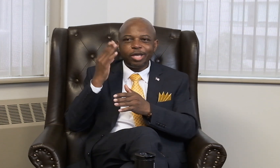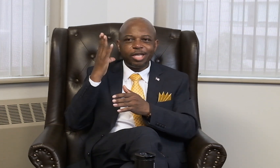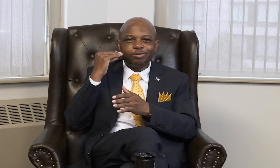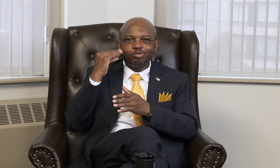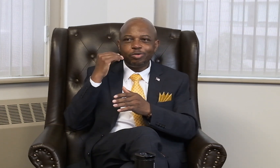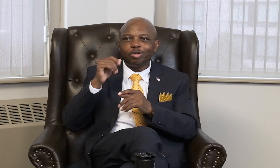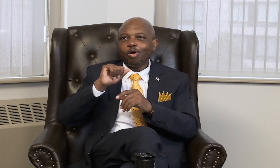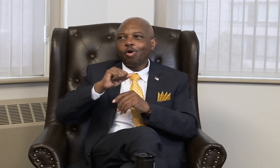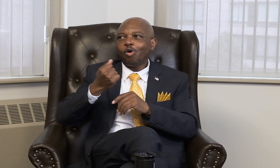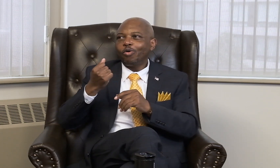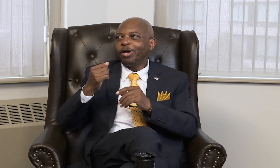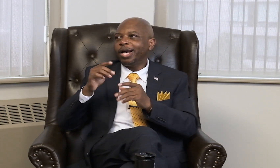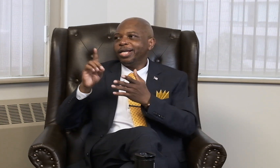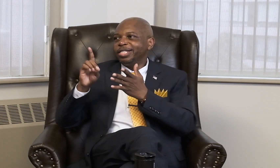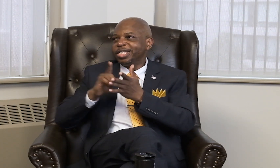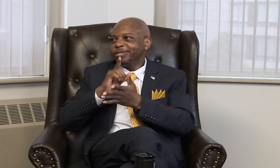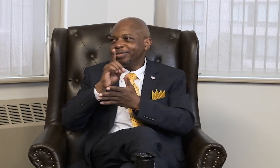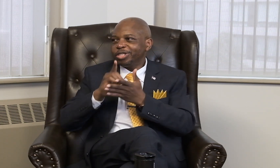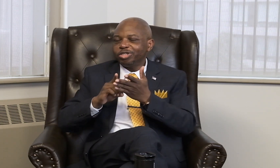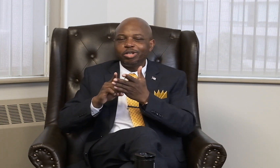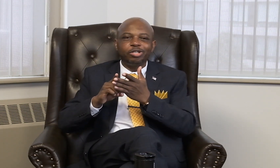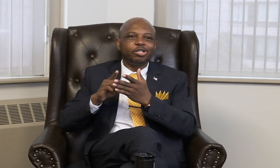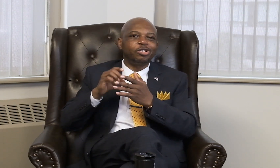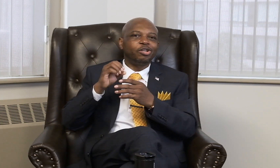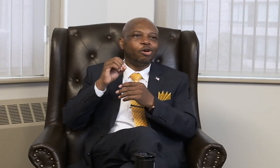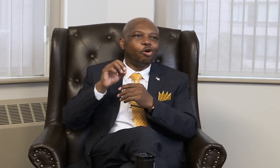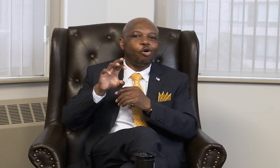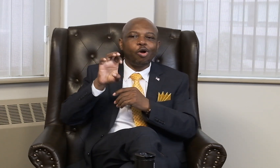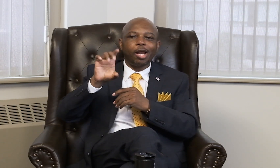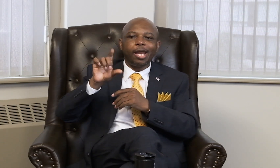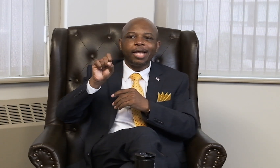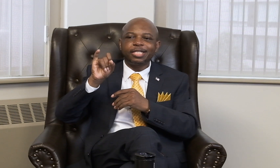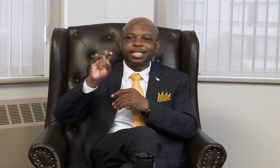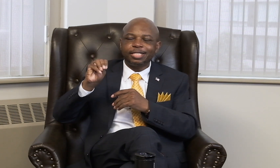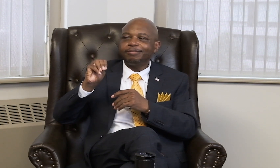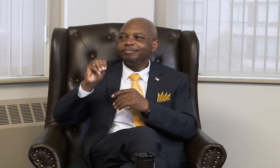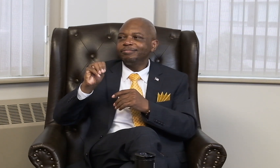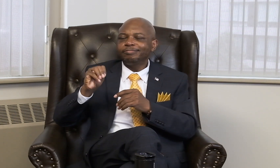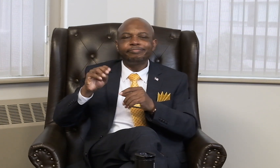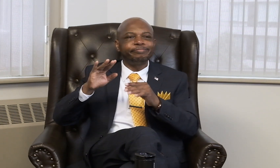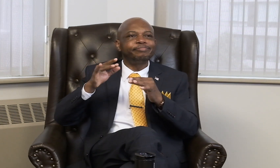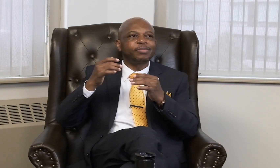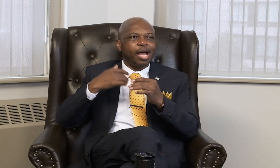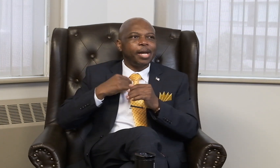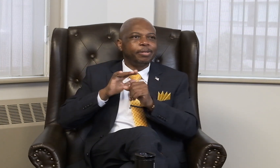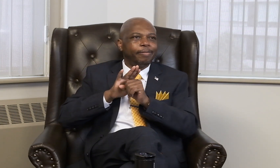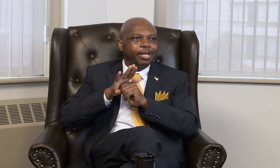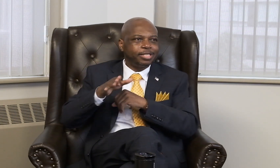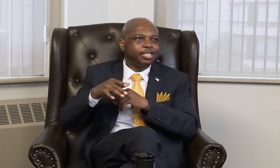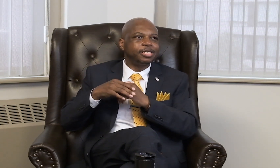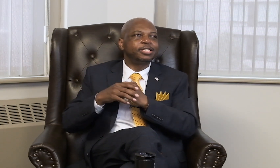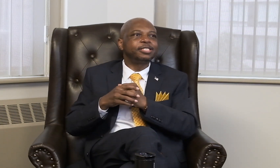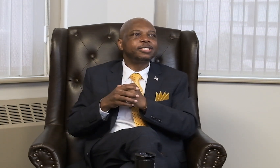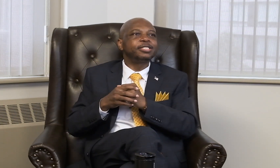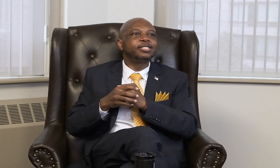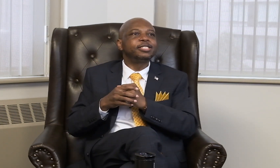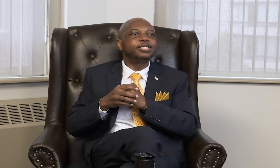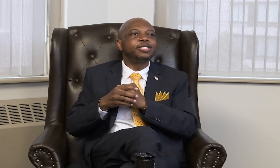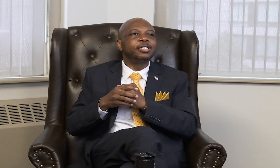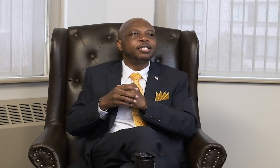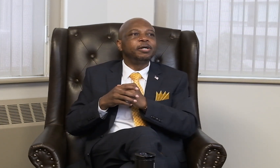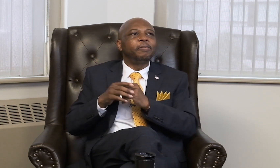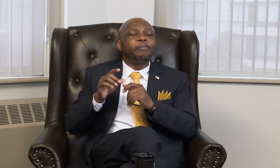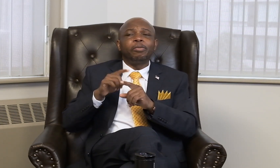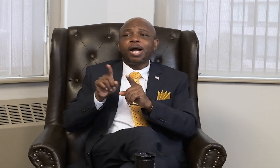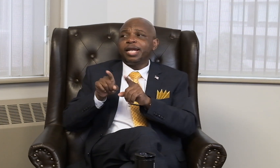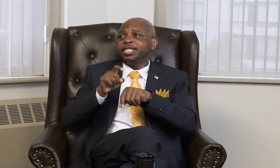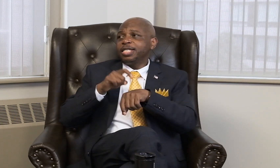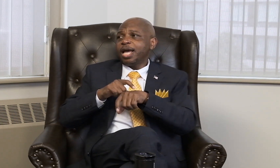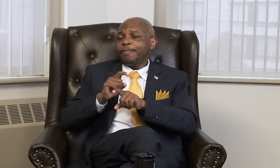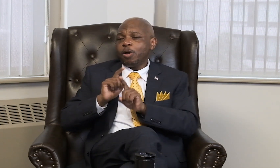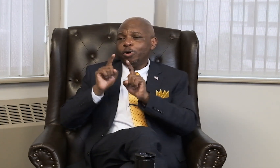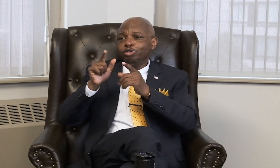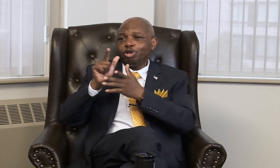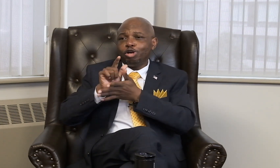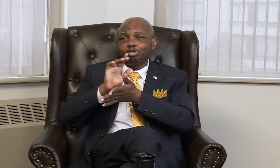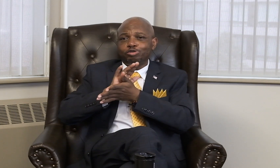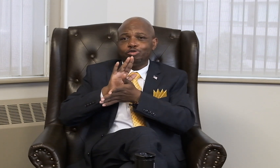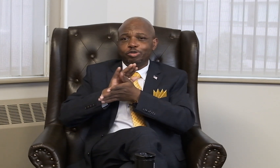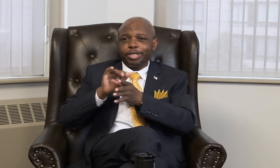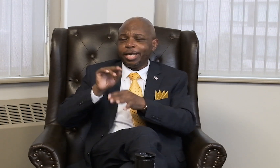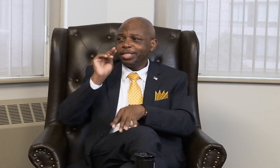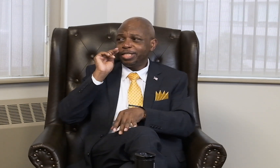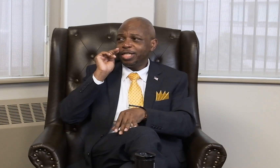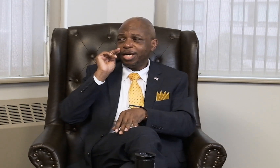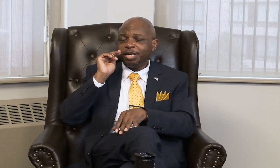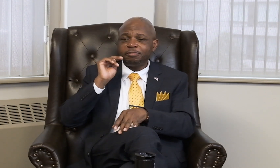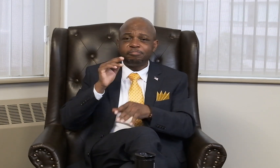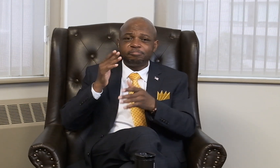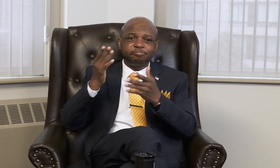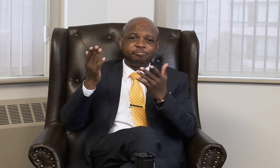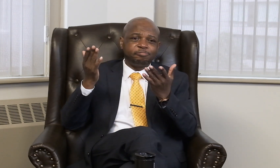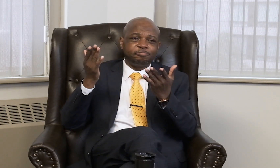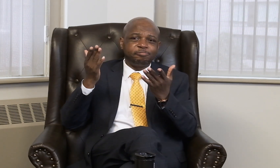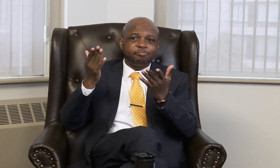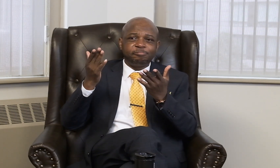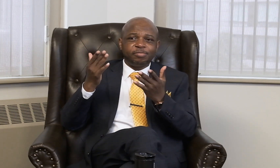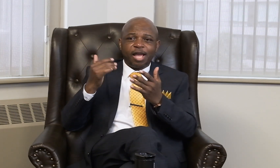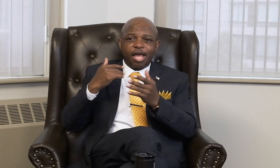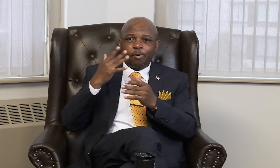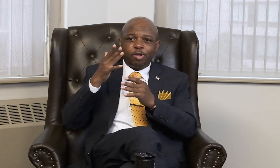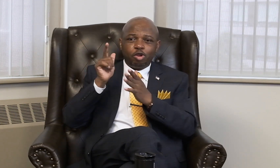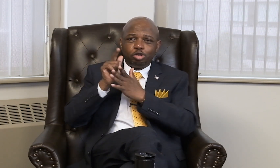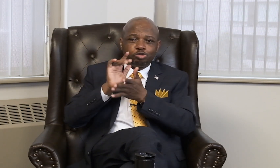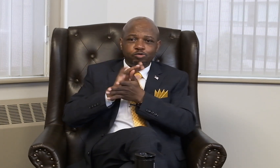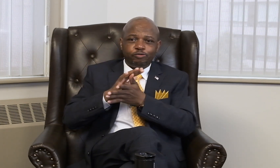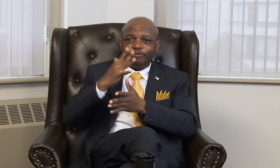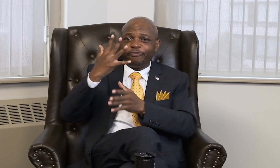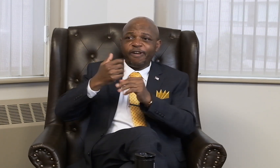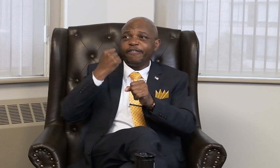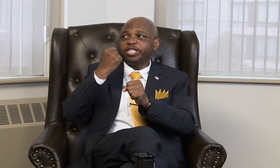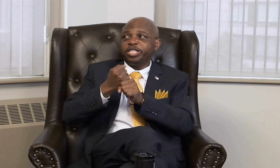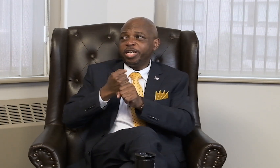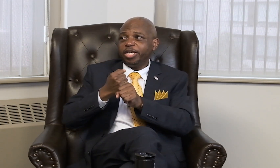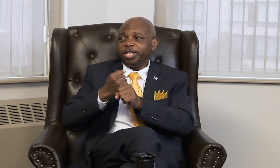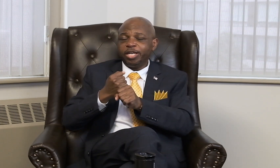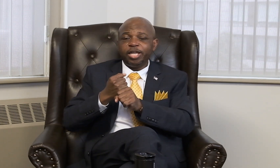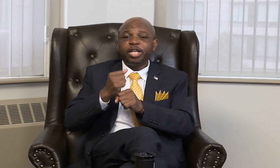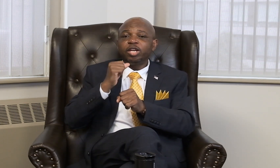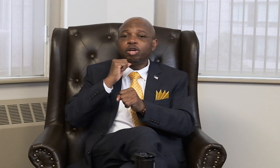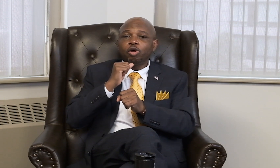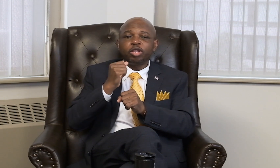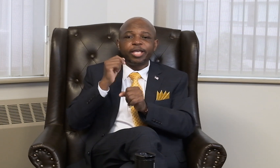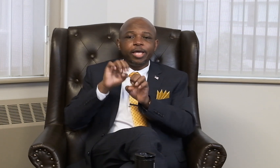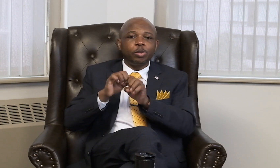but we have classism. When I attended Law school in Nigeria, I was in Law school for five years and